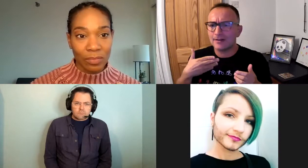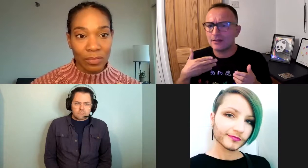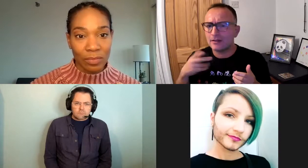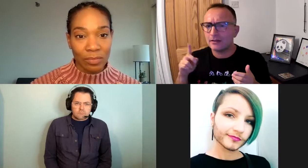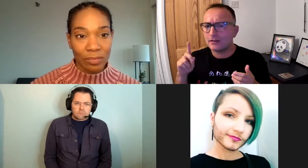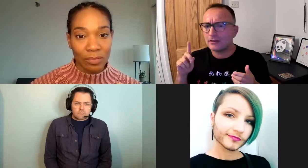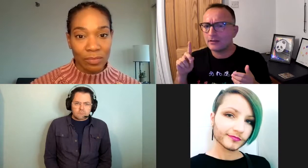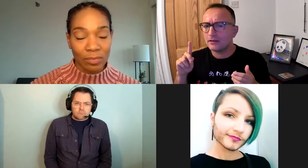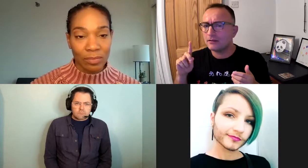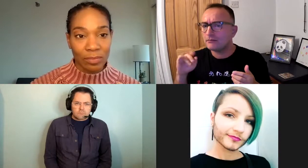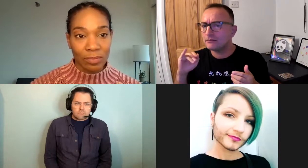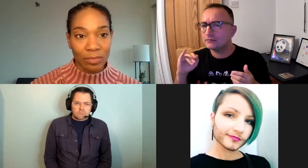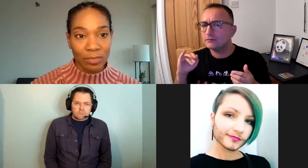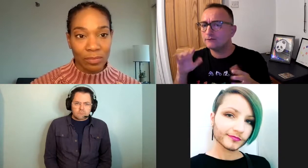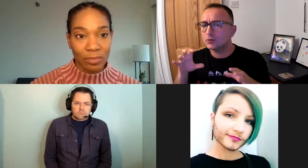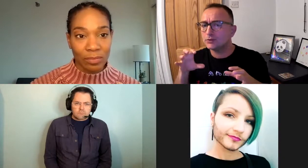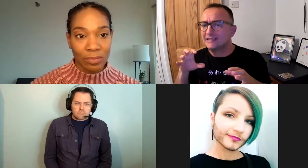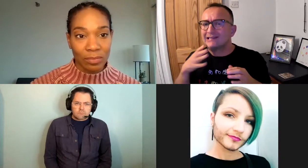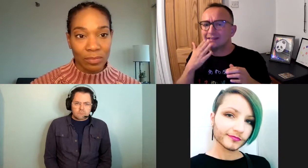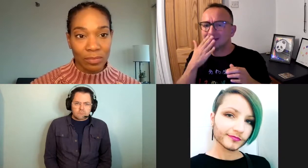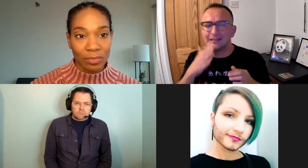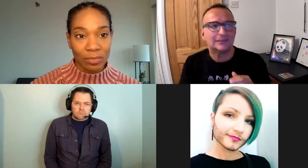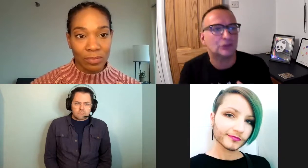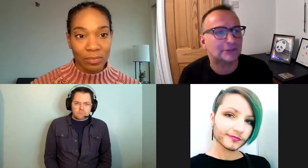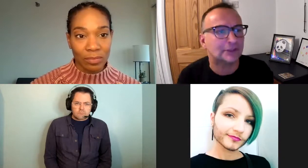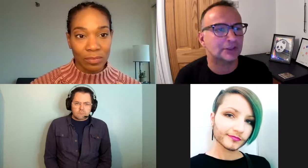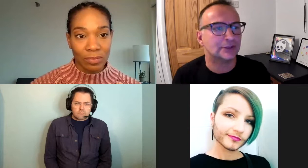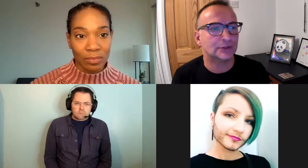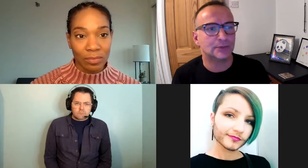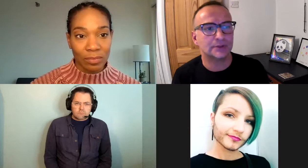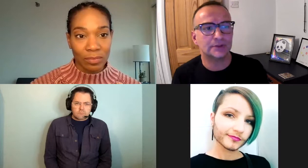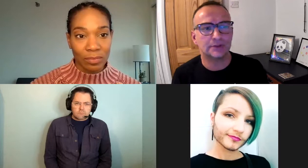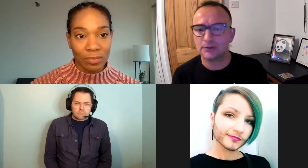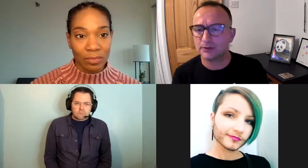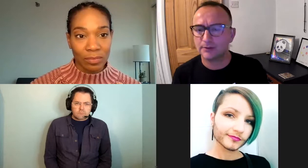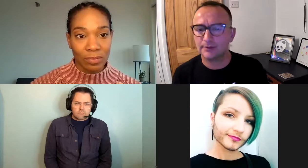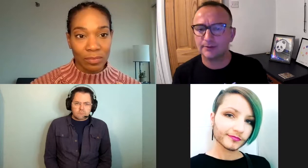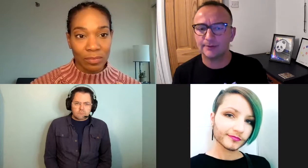Can Tyron repeat what was said because